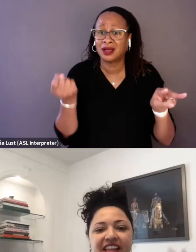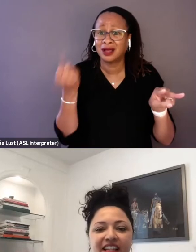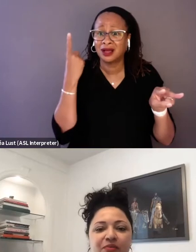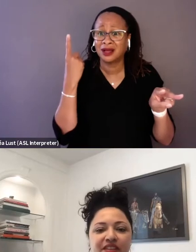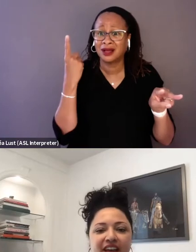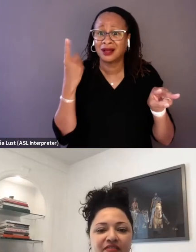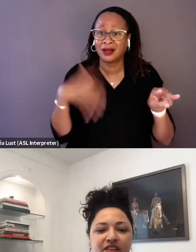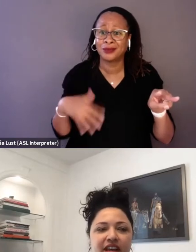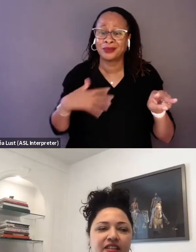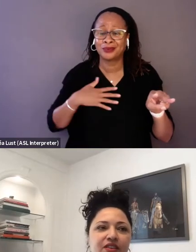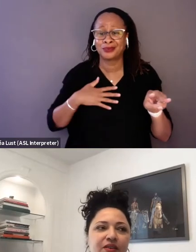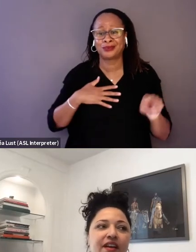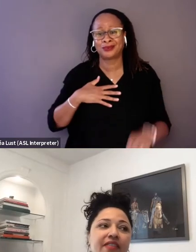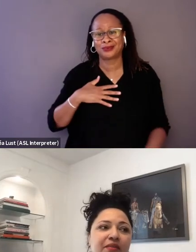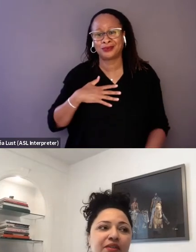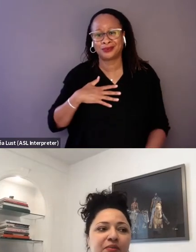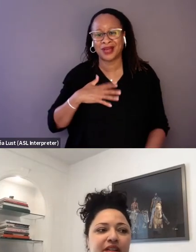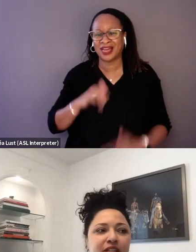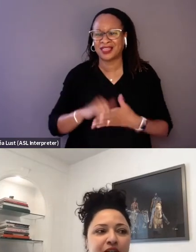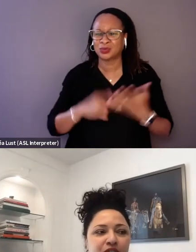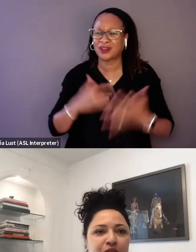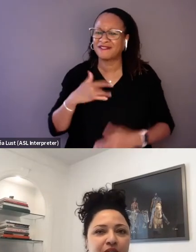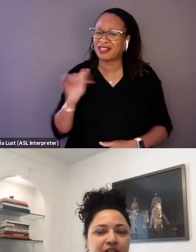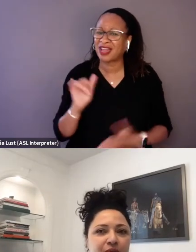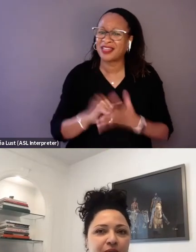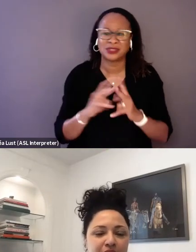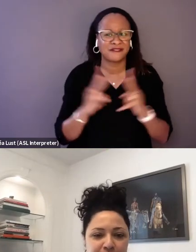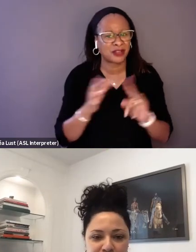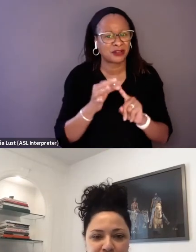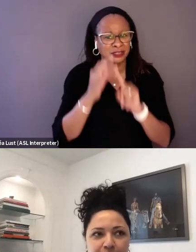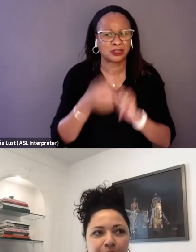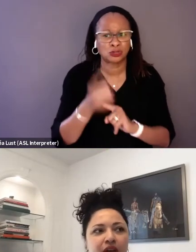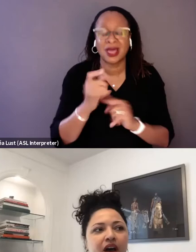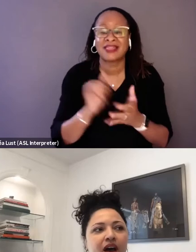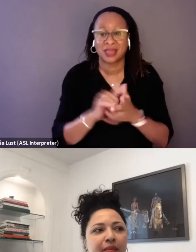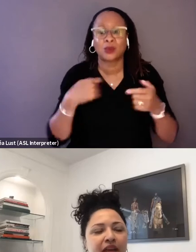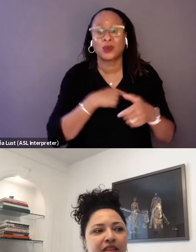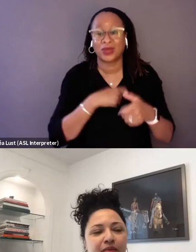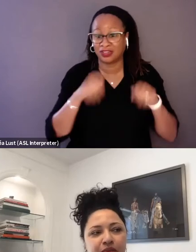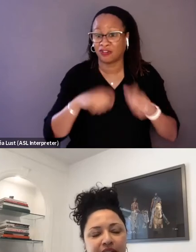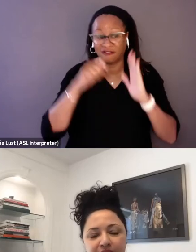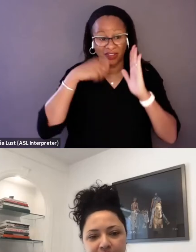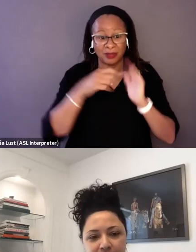And that's what that felt like. And so that was a really special moment that we were able to film and it was really exciting